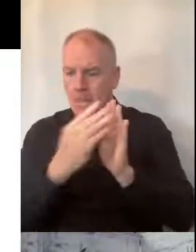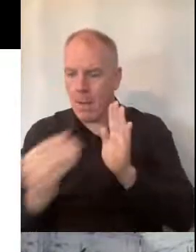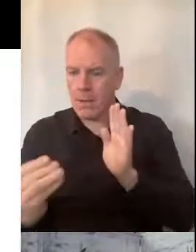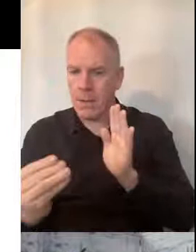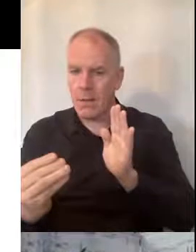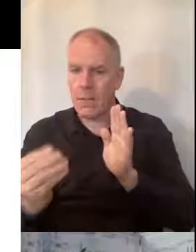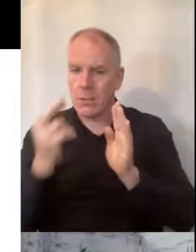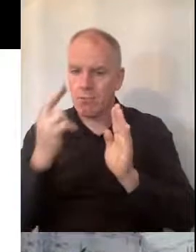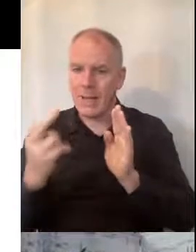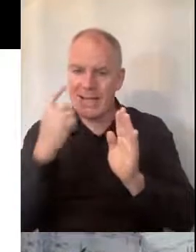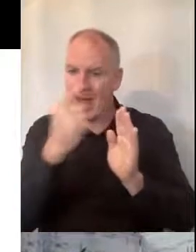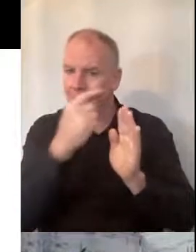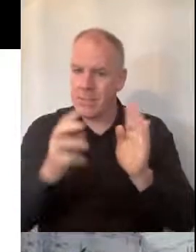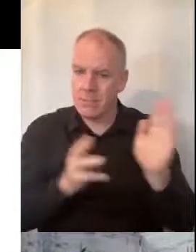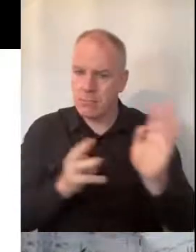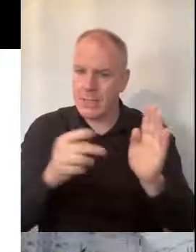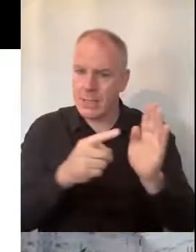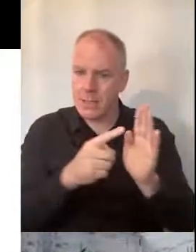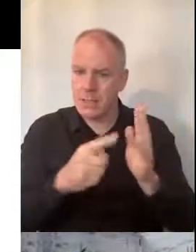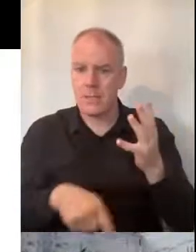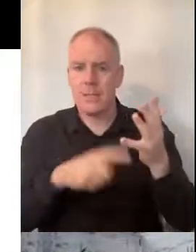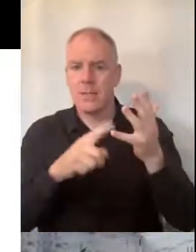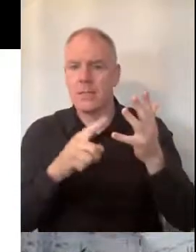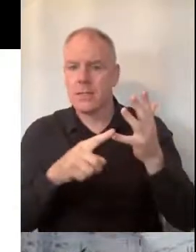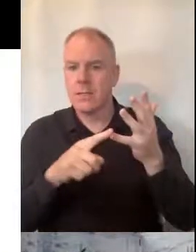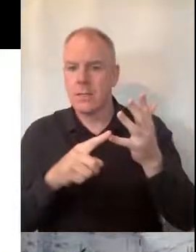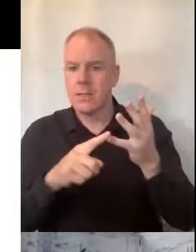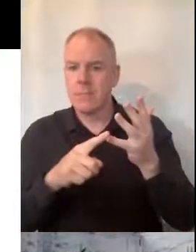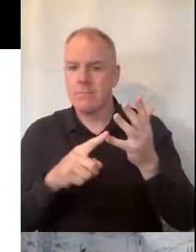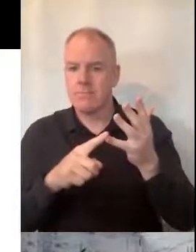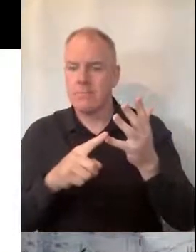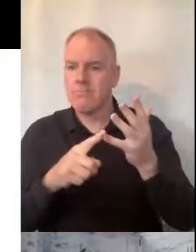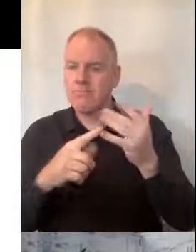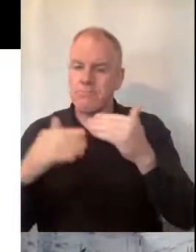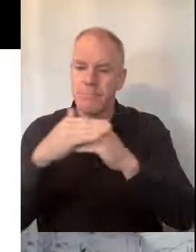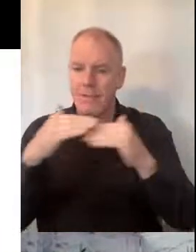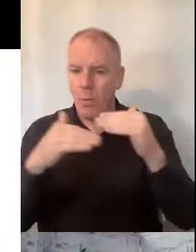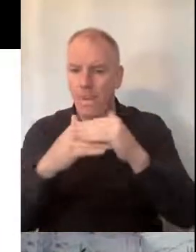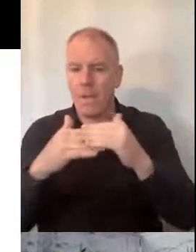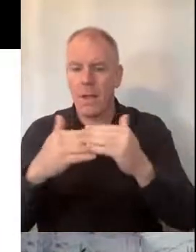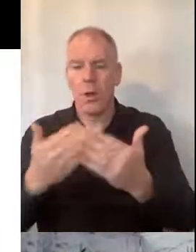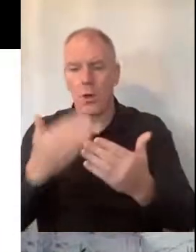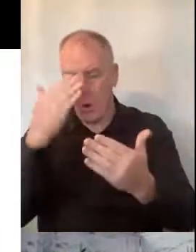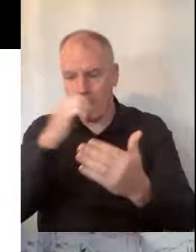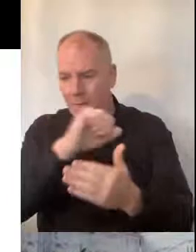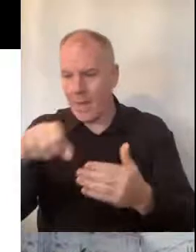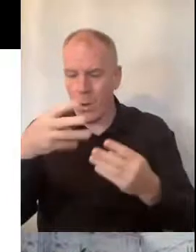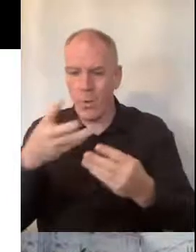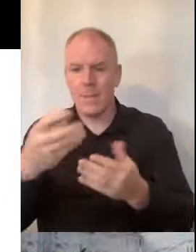evidence based practices. Have I scaffolded the learning to prepare my learners to be successful in their assessments?